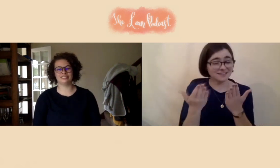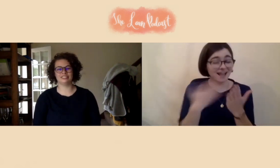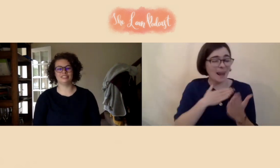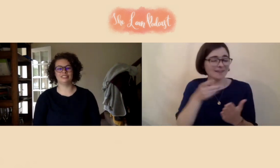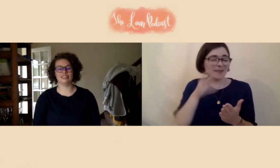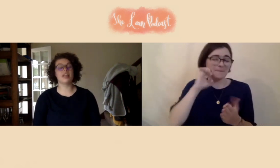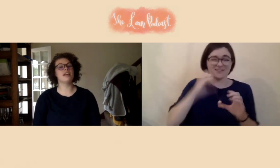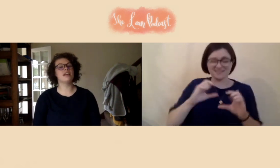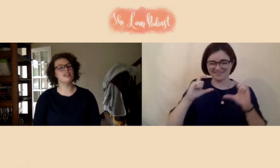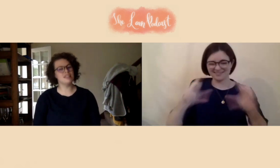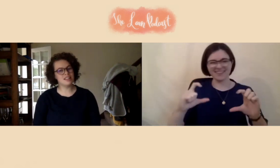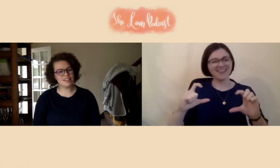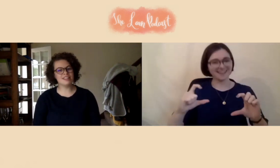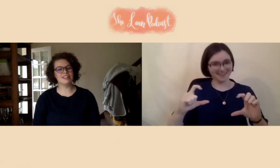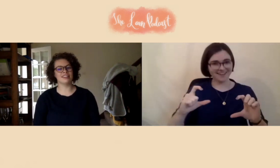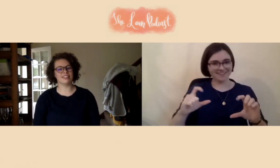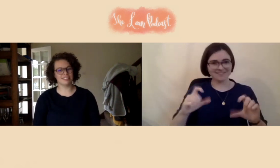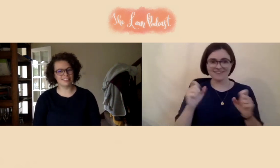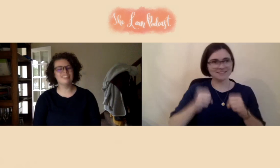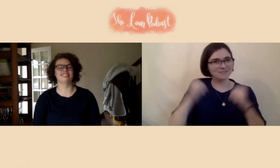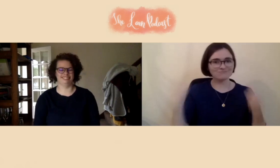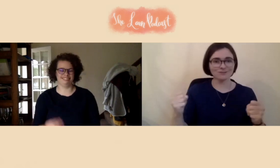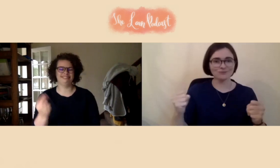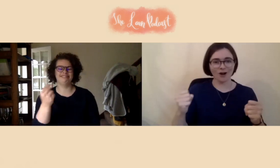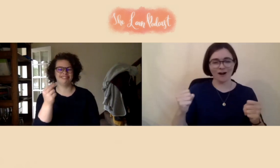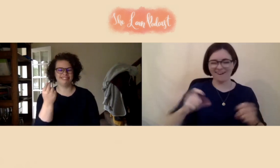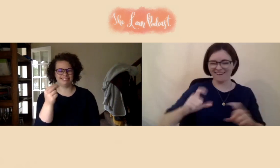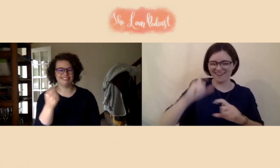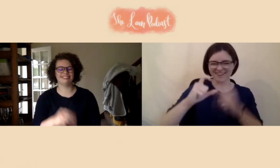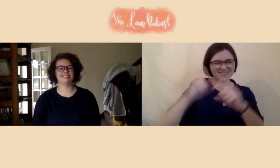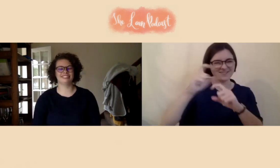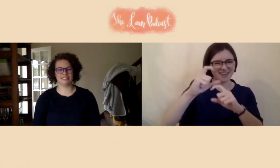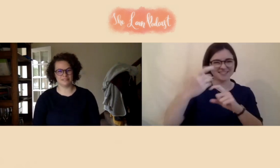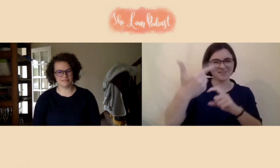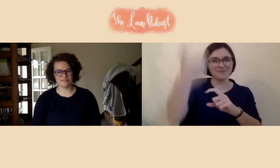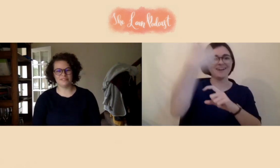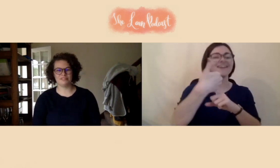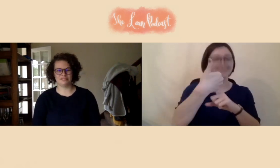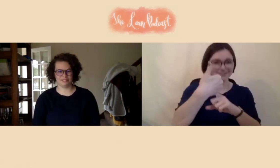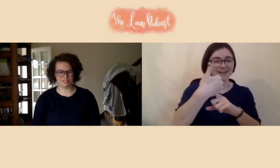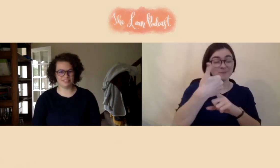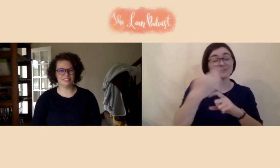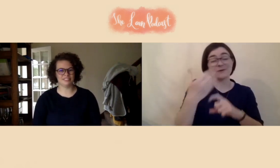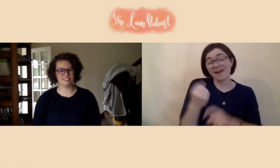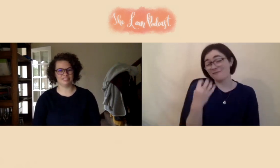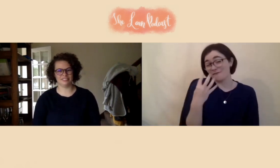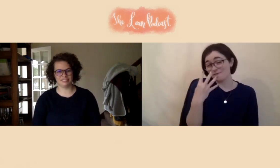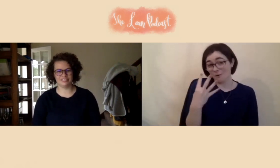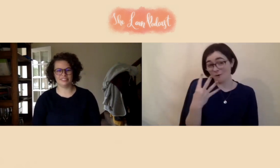they're nice and stable, and they've got good height. So I've got four recipe book.